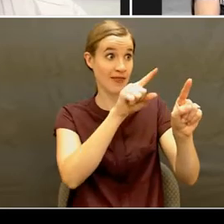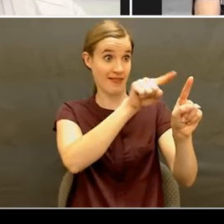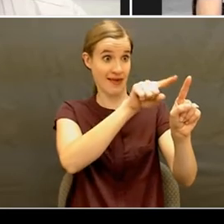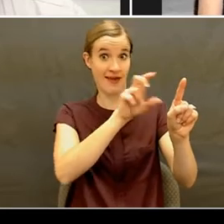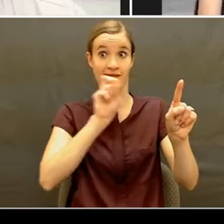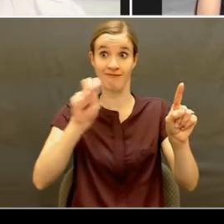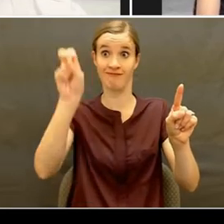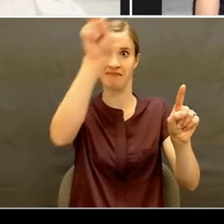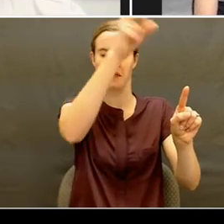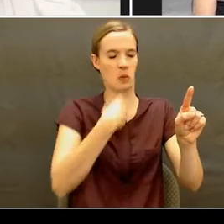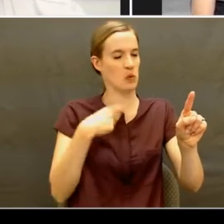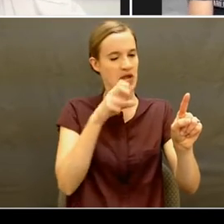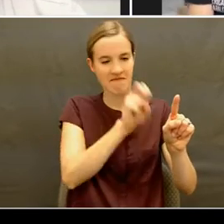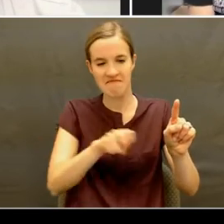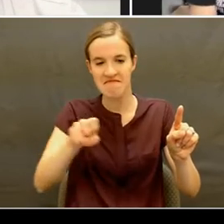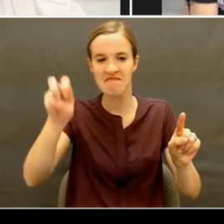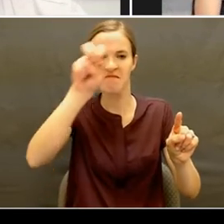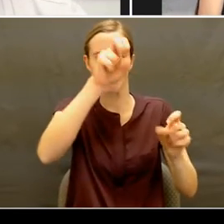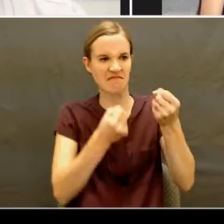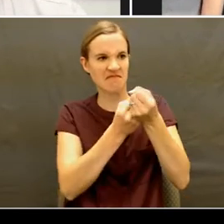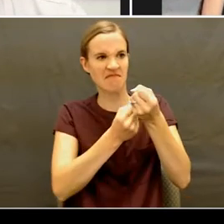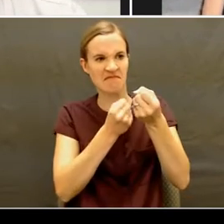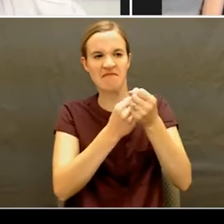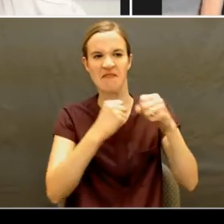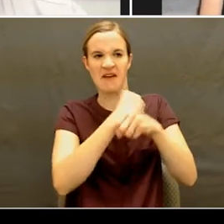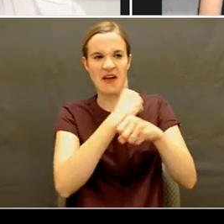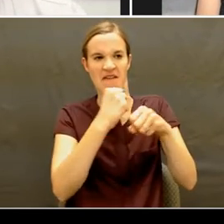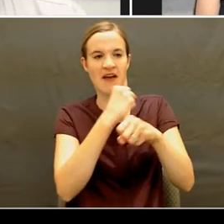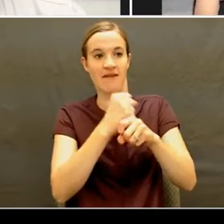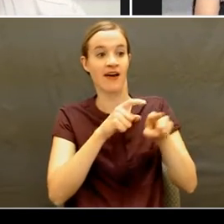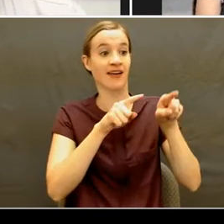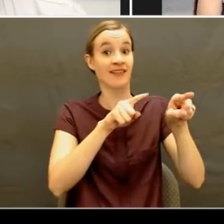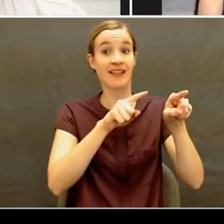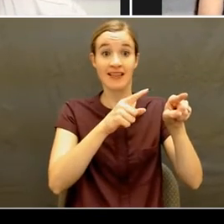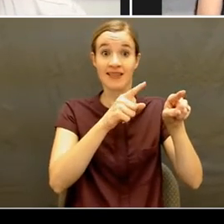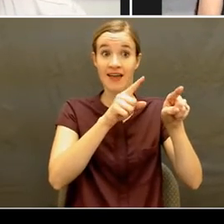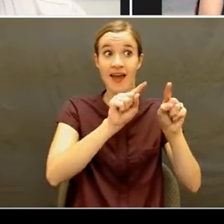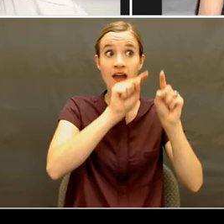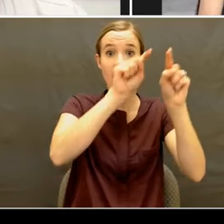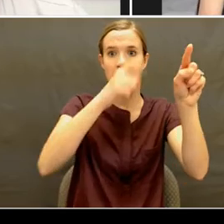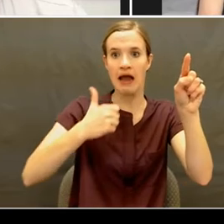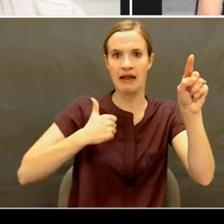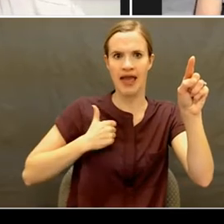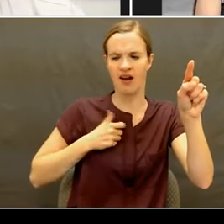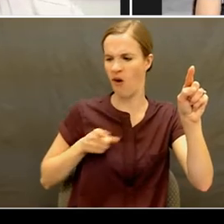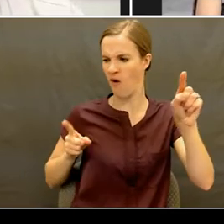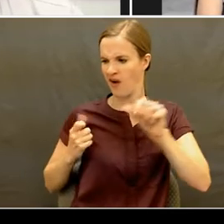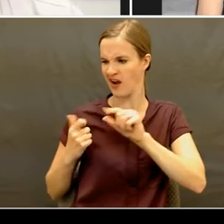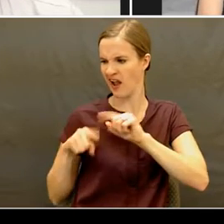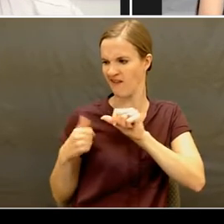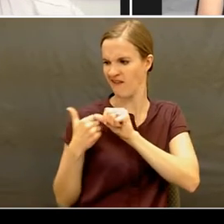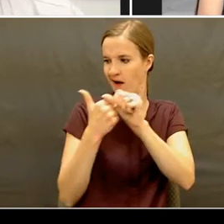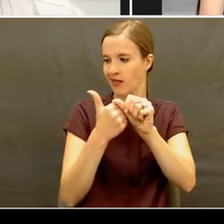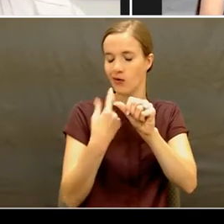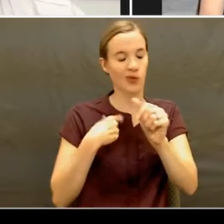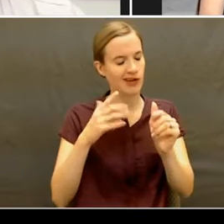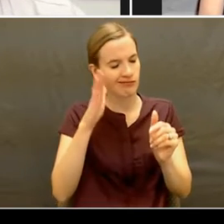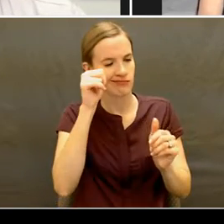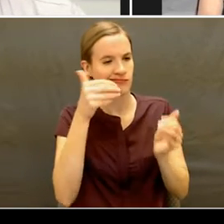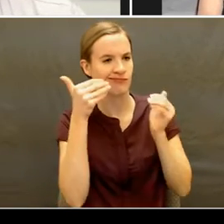Montreal. But, but it was one of the targets in every city because every, every city had it. They